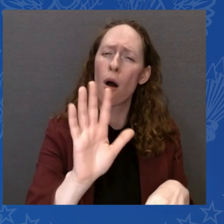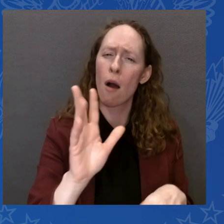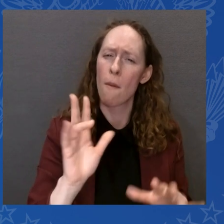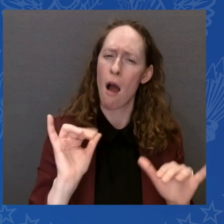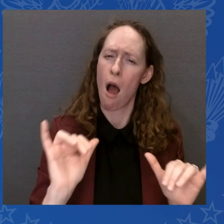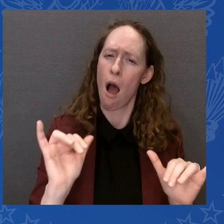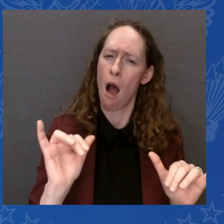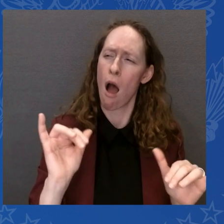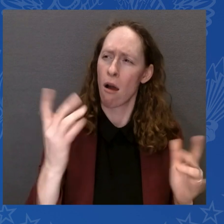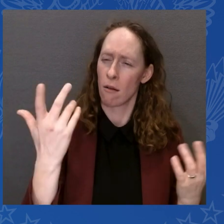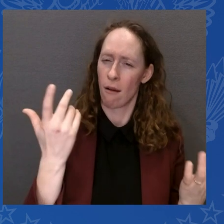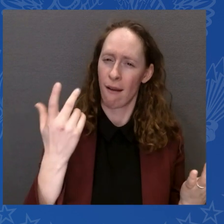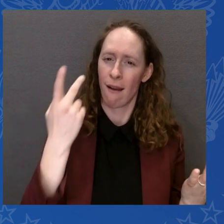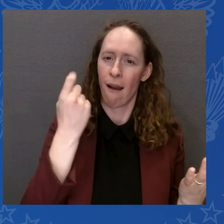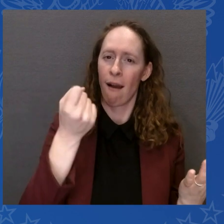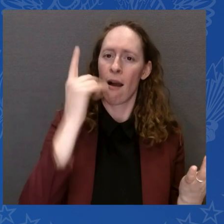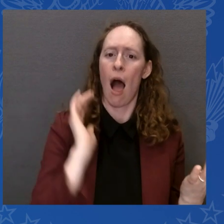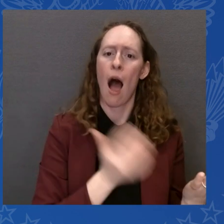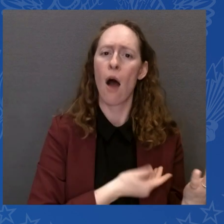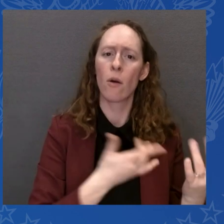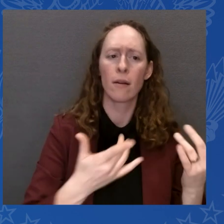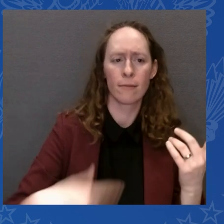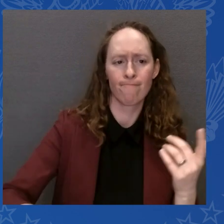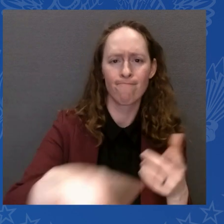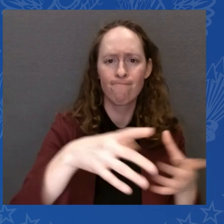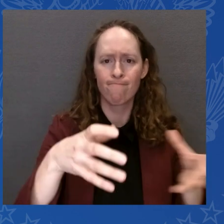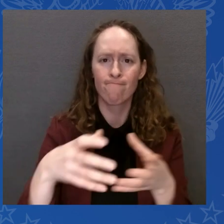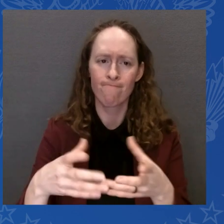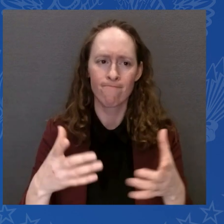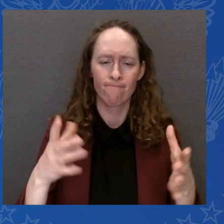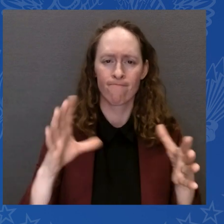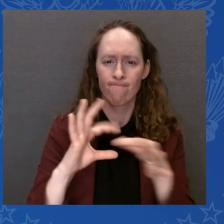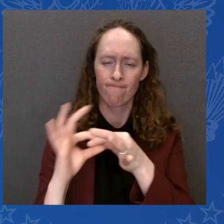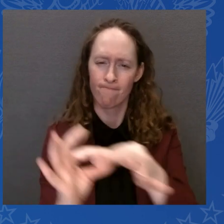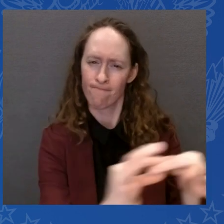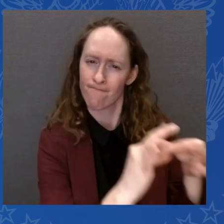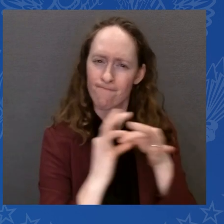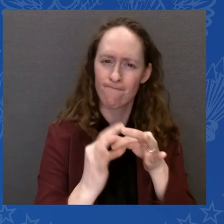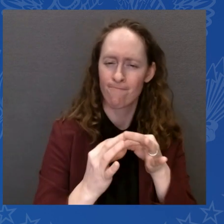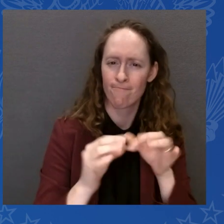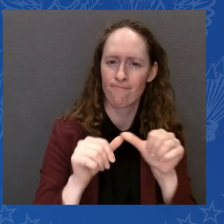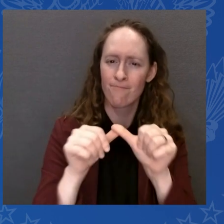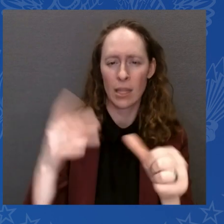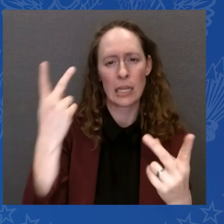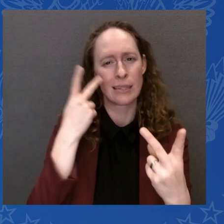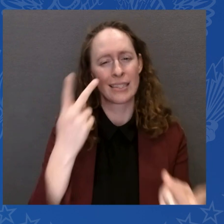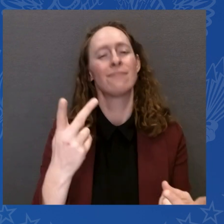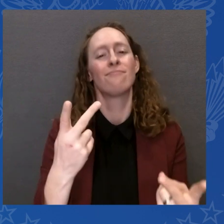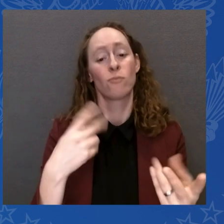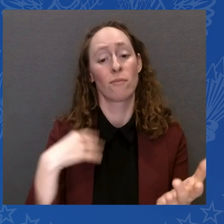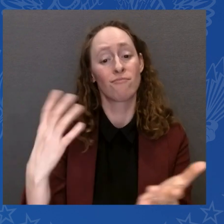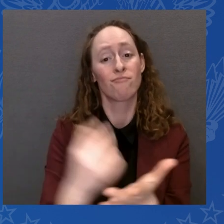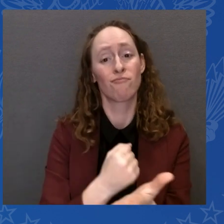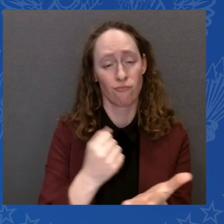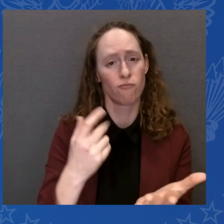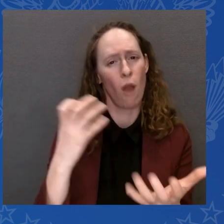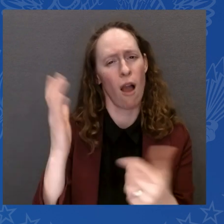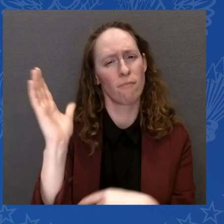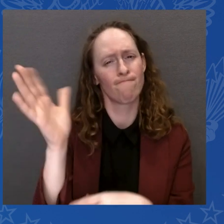I think the American people admire about this President is there few people with the empathy, the care and compassion that he has